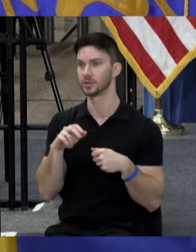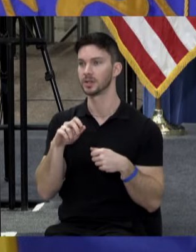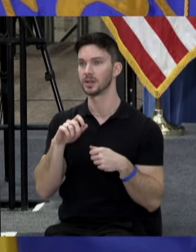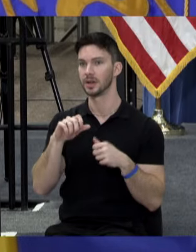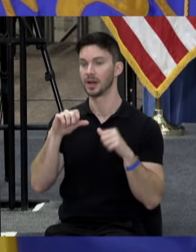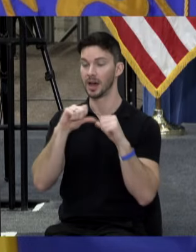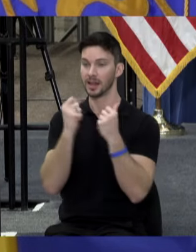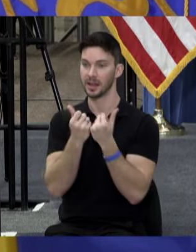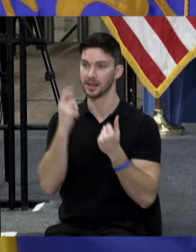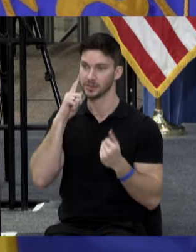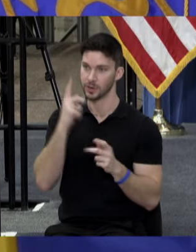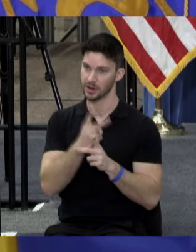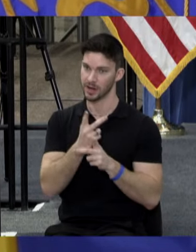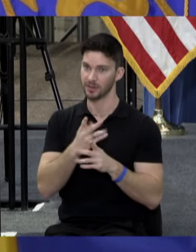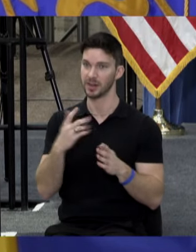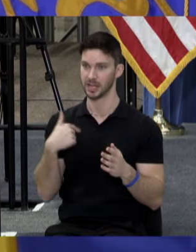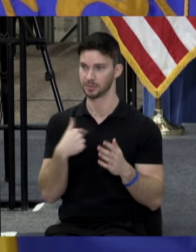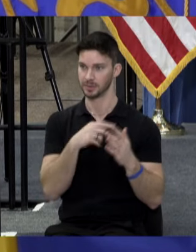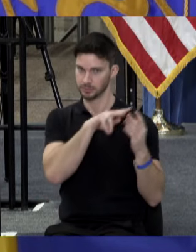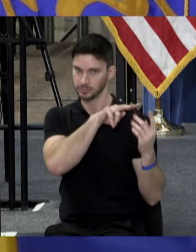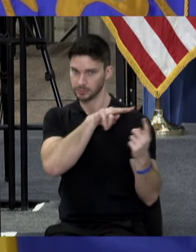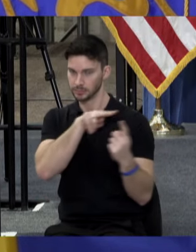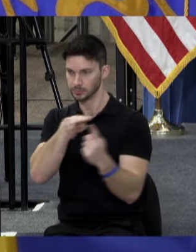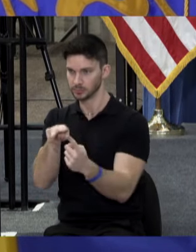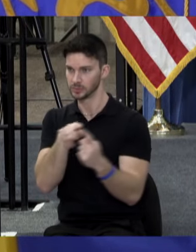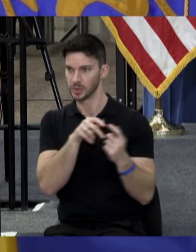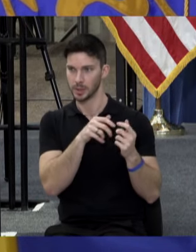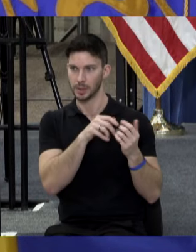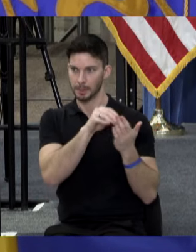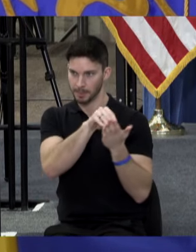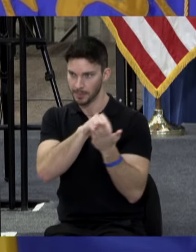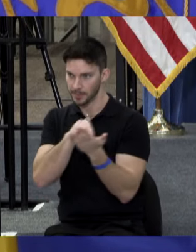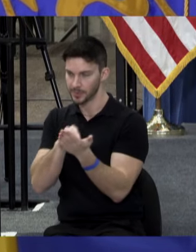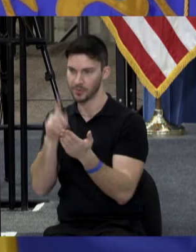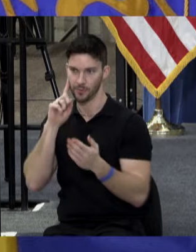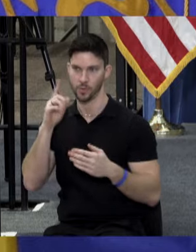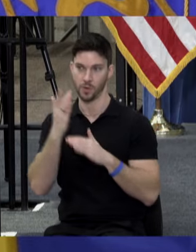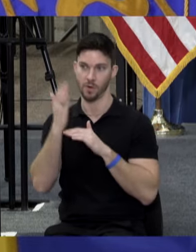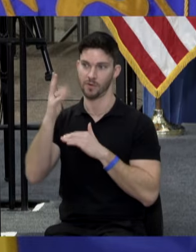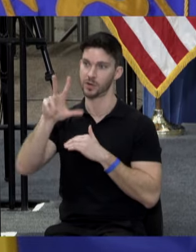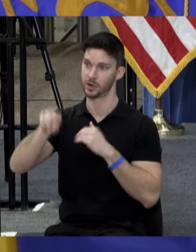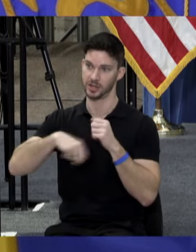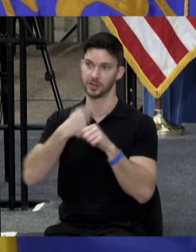tracking their needs for nearly 30 years. Our research confirms what we know in our hearts.